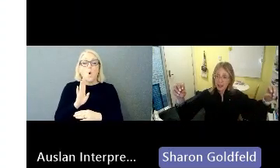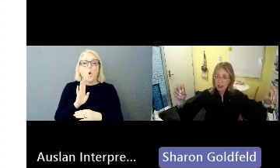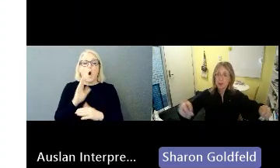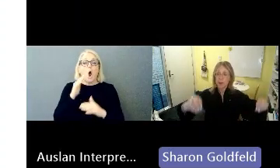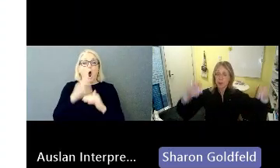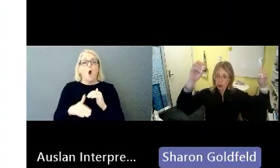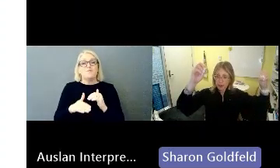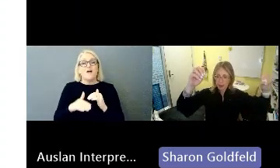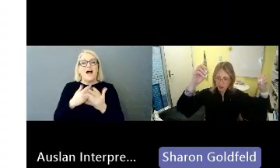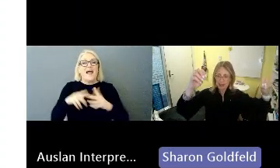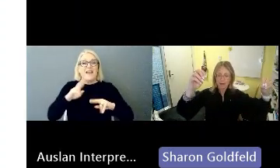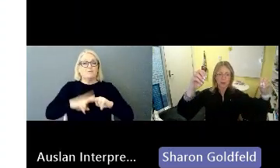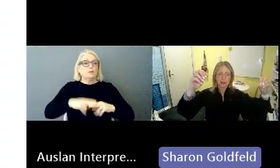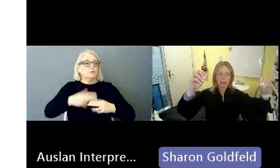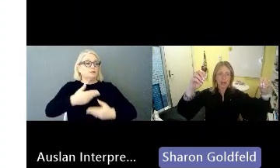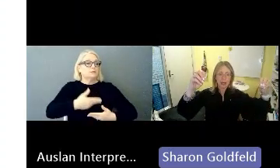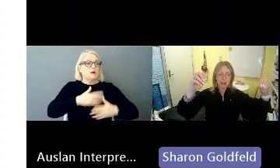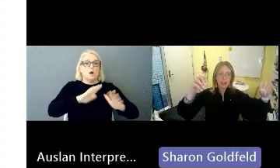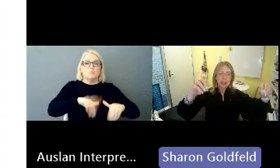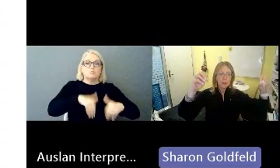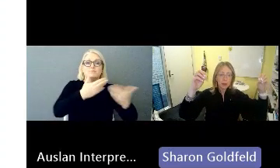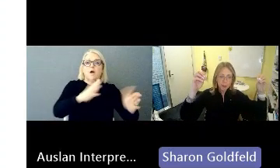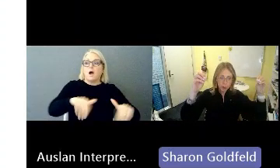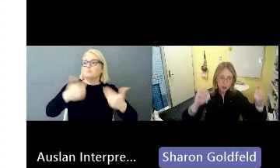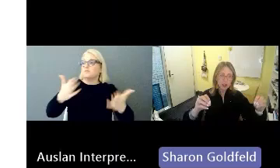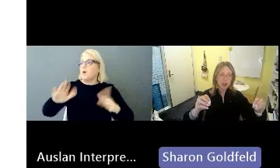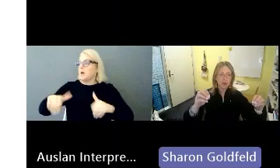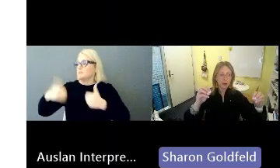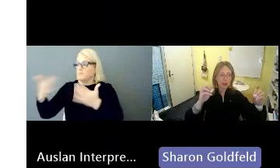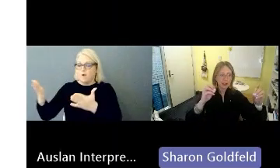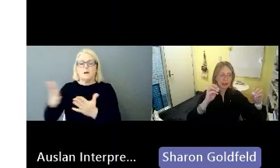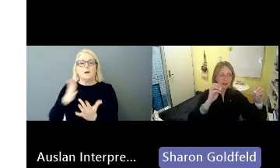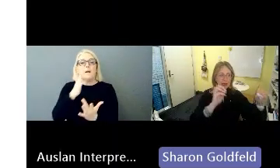we get disproportionate uptake of the middle class. Proportionate universalism